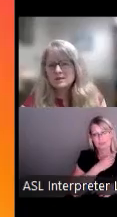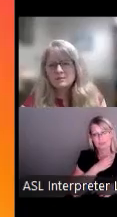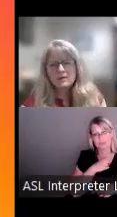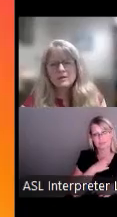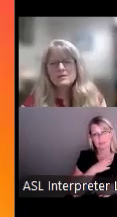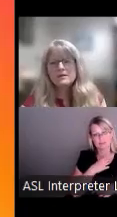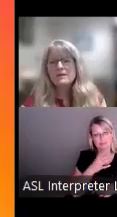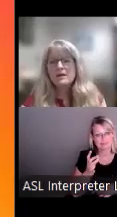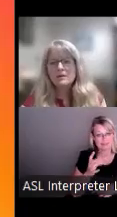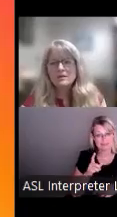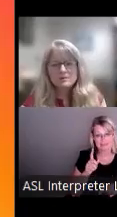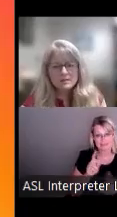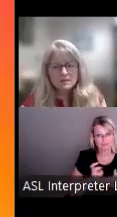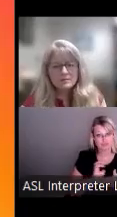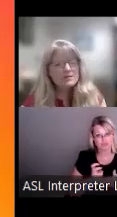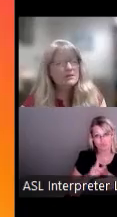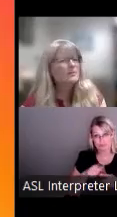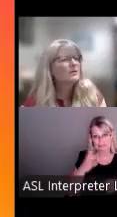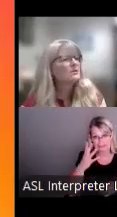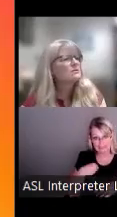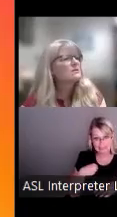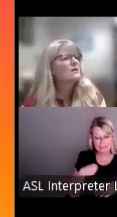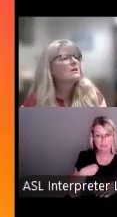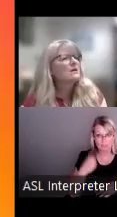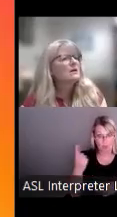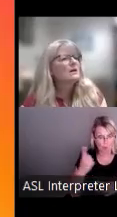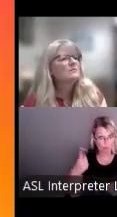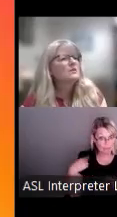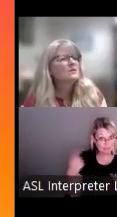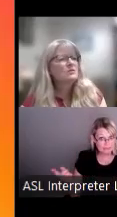sleepers? Have they always been terrible sleepers? Do they